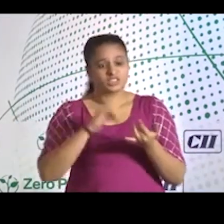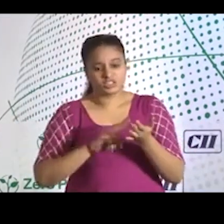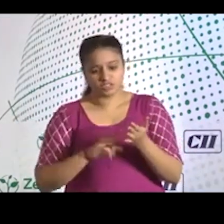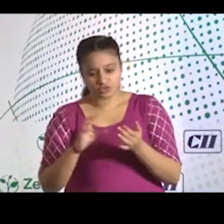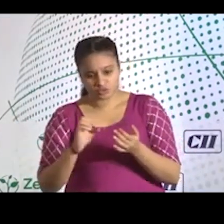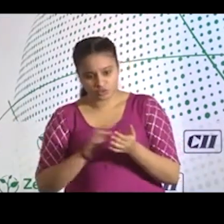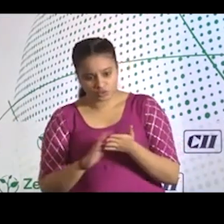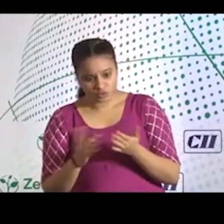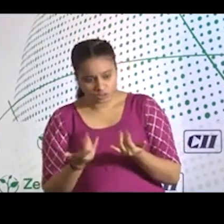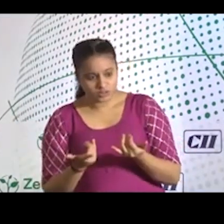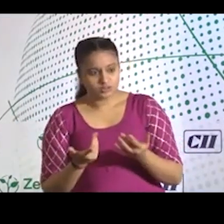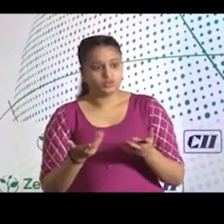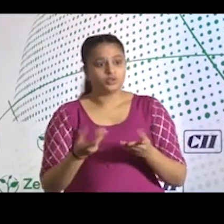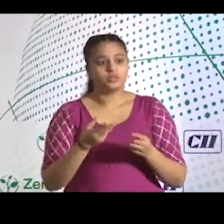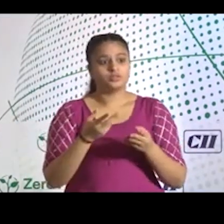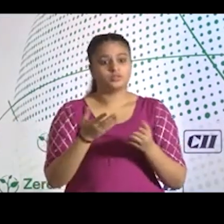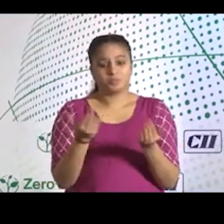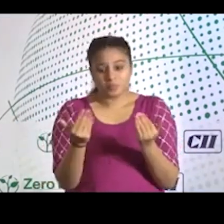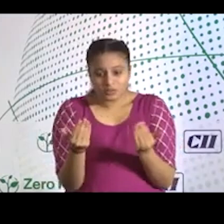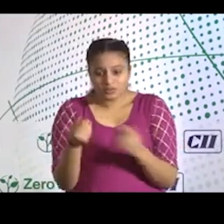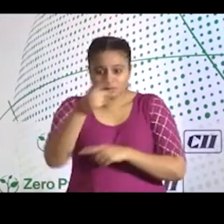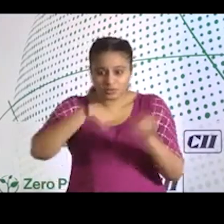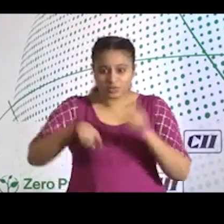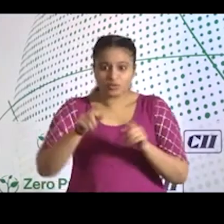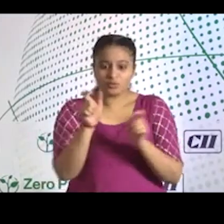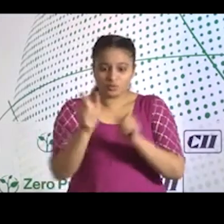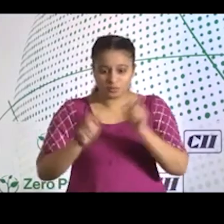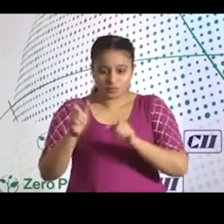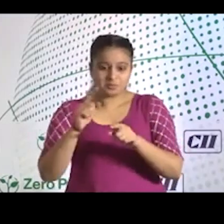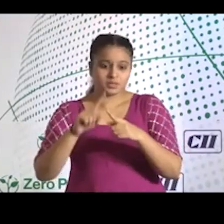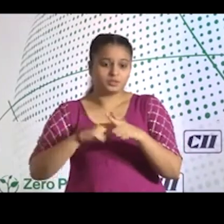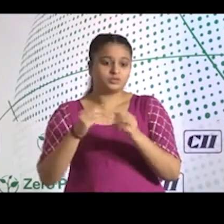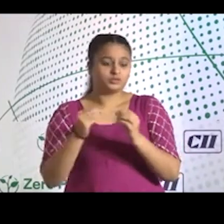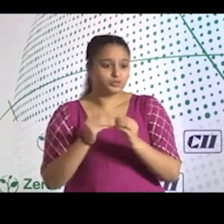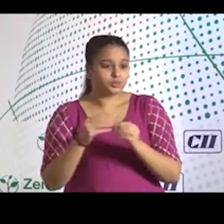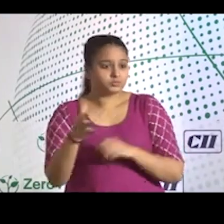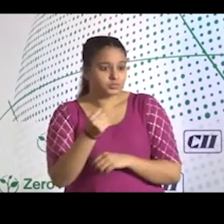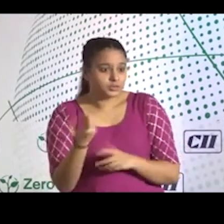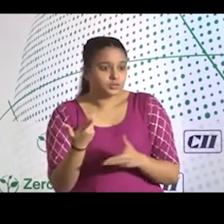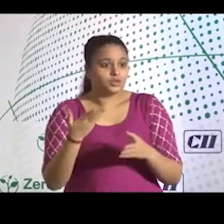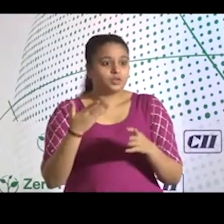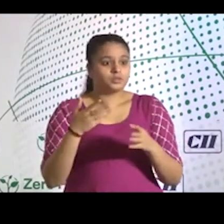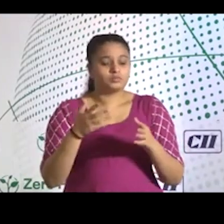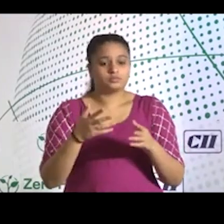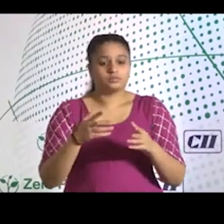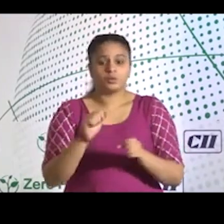that will enable them to live a little bit more freely. And we know that there are individuals in the country